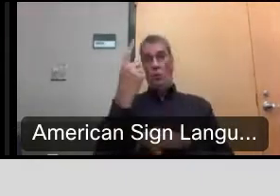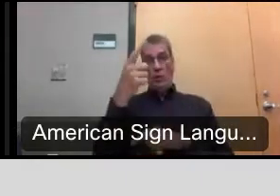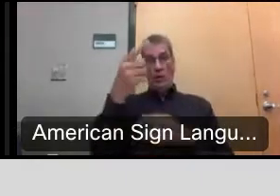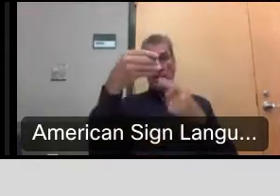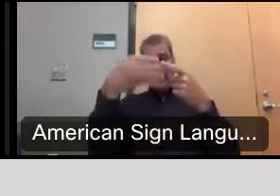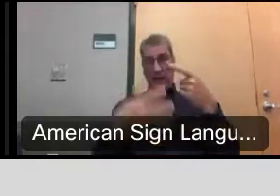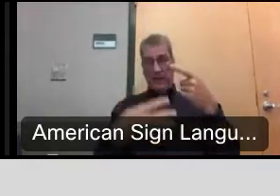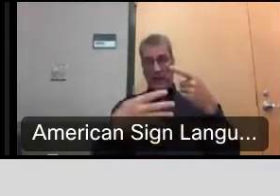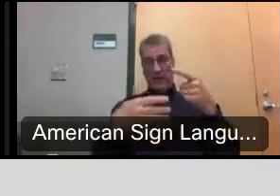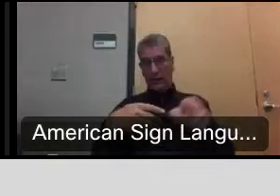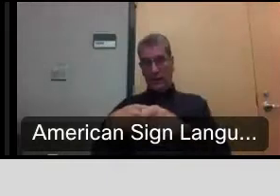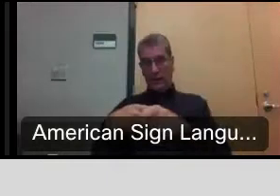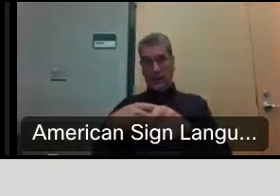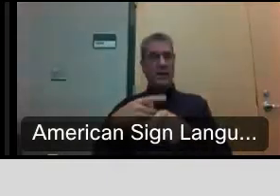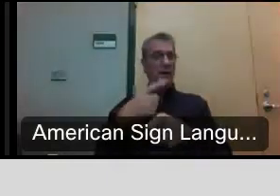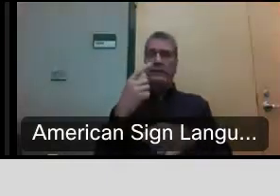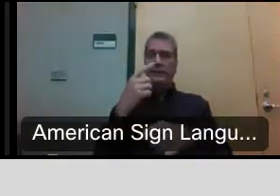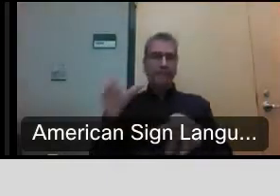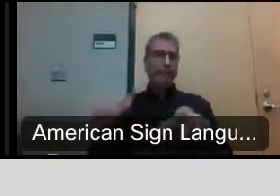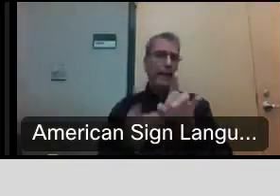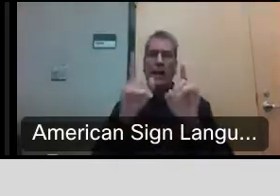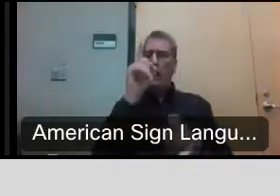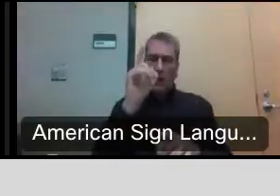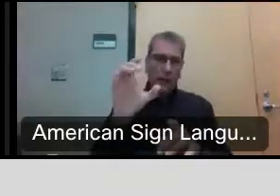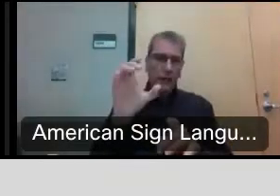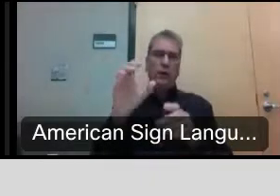there were about 100 different problems below it that had to be solved.